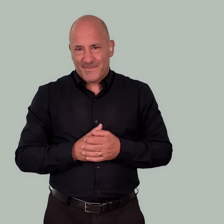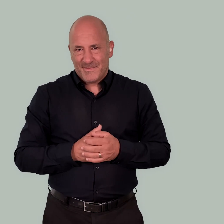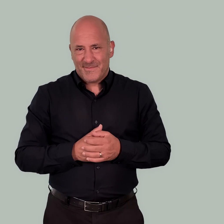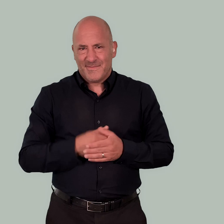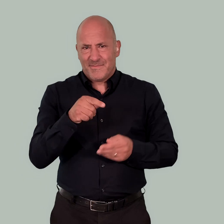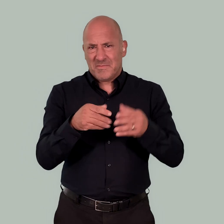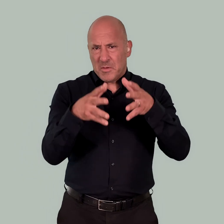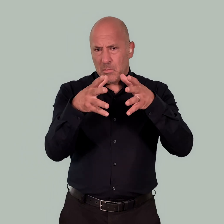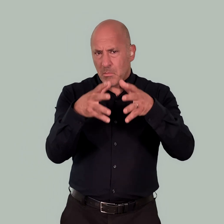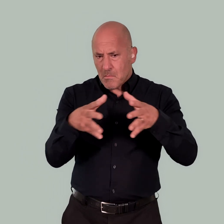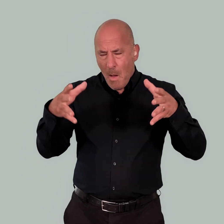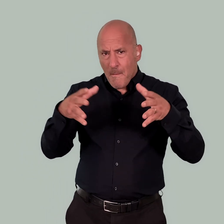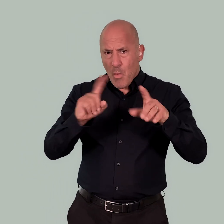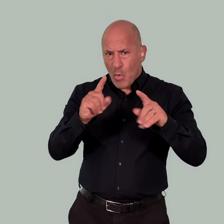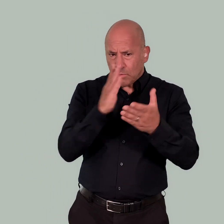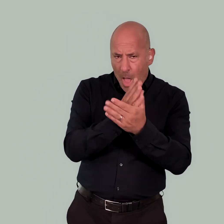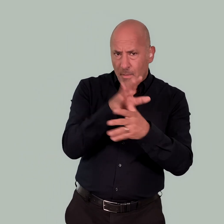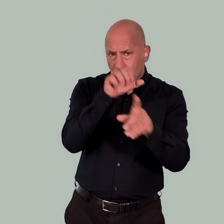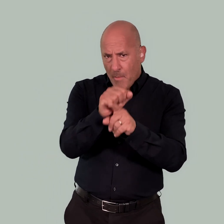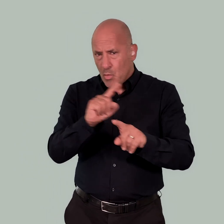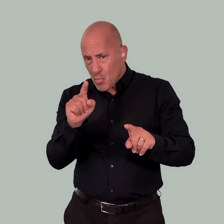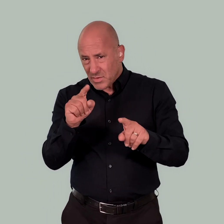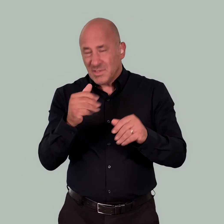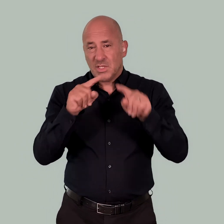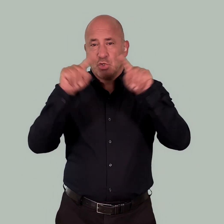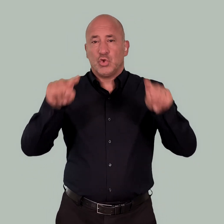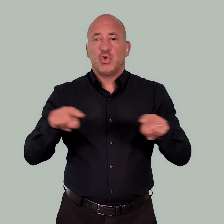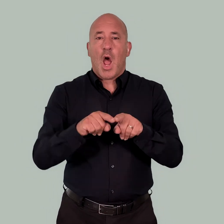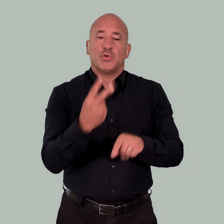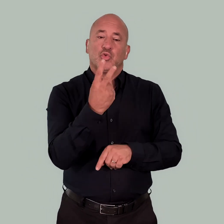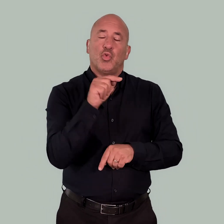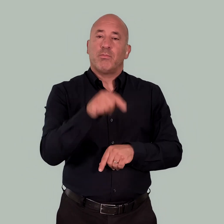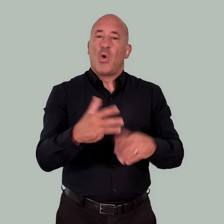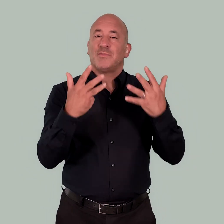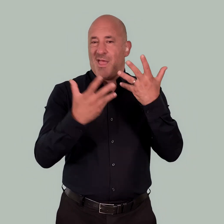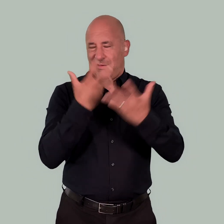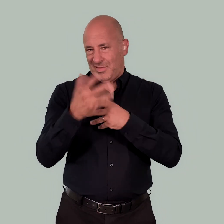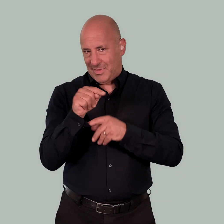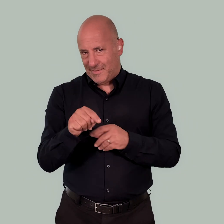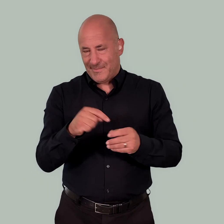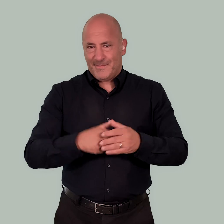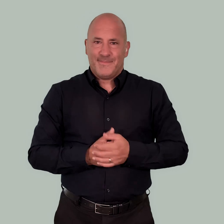The prevalence of these conditions / positive screenings is shown in Chart 2.9.